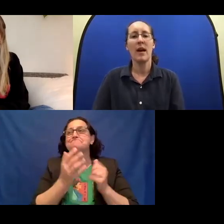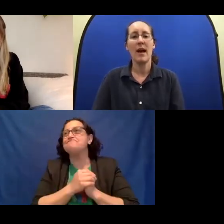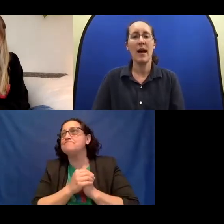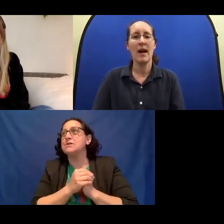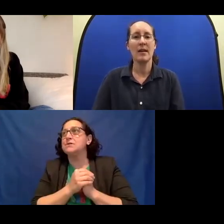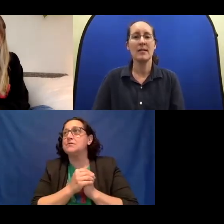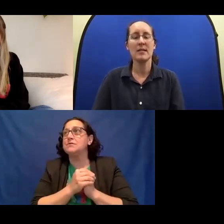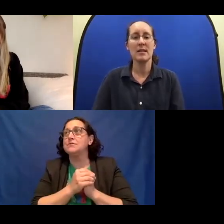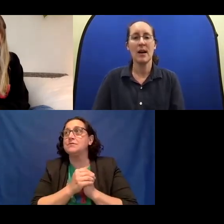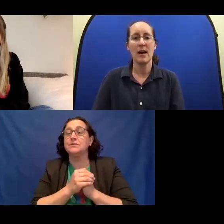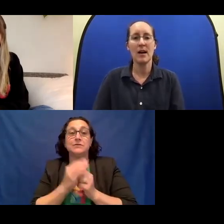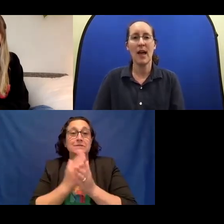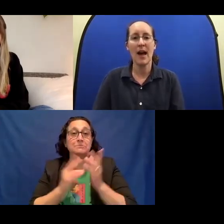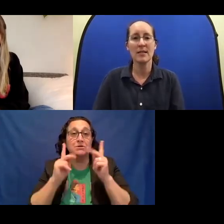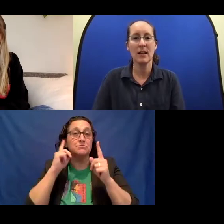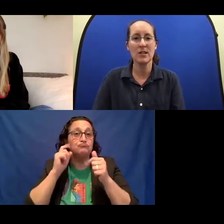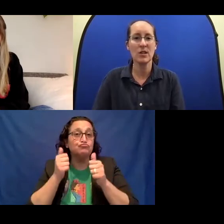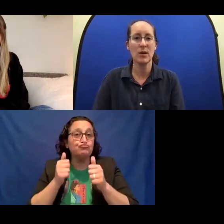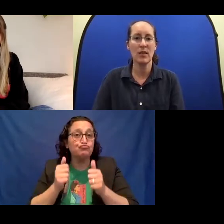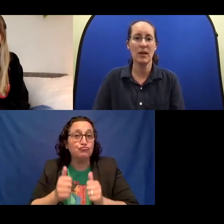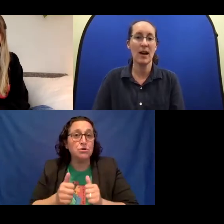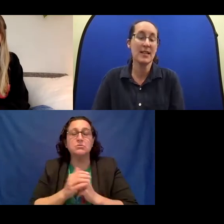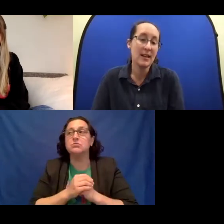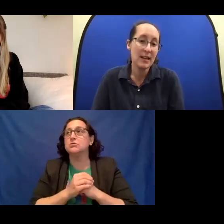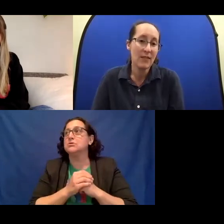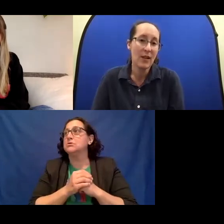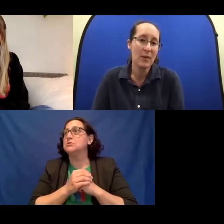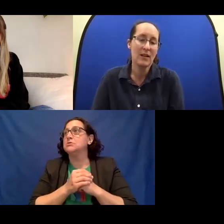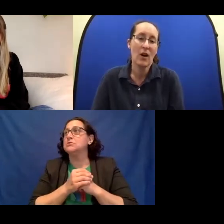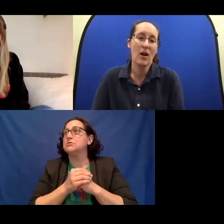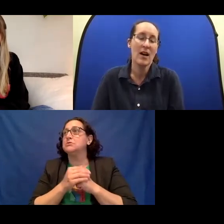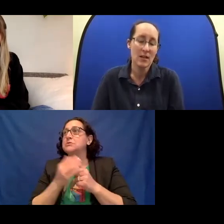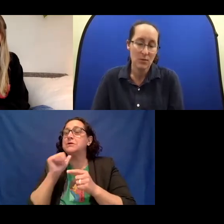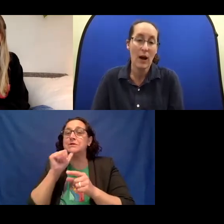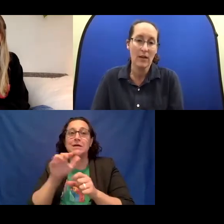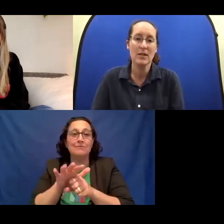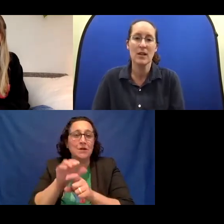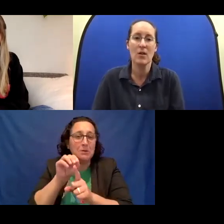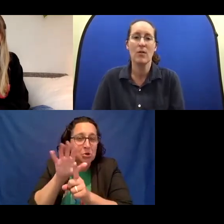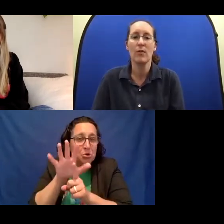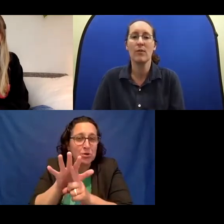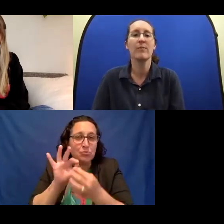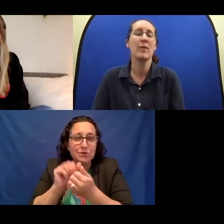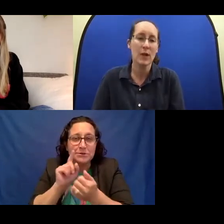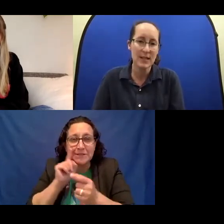and it has a lot to do with identity development as well. So, for example,